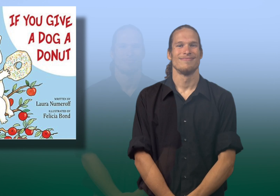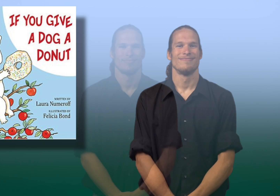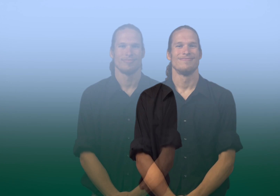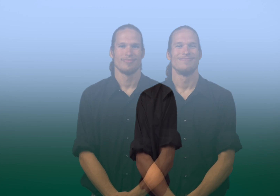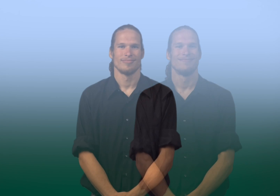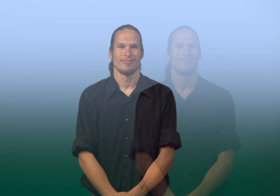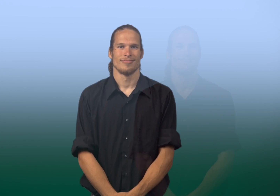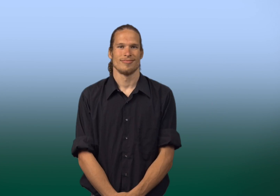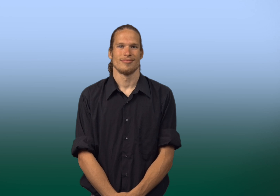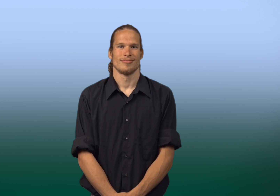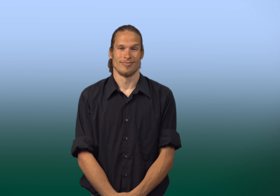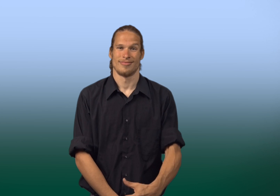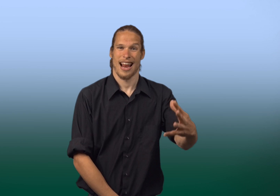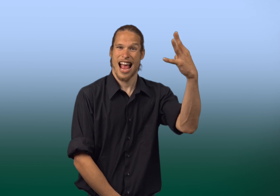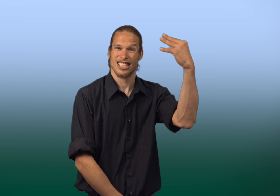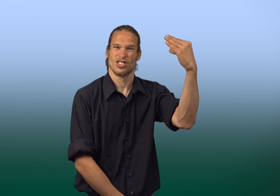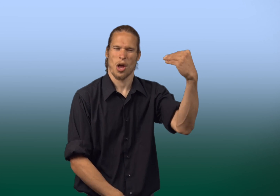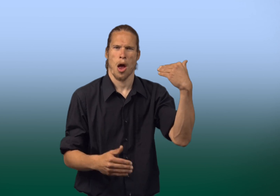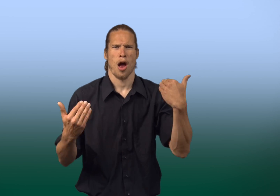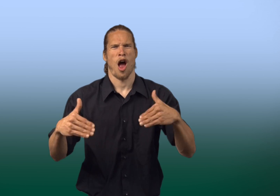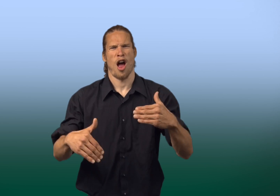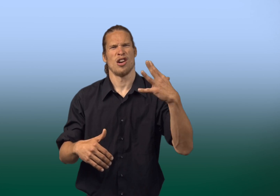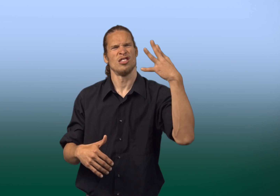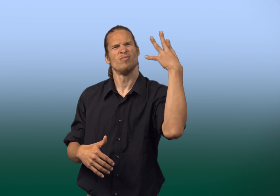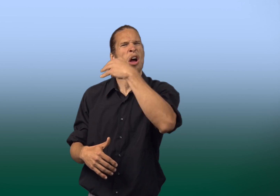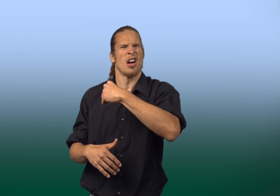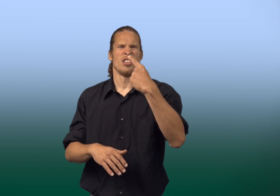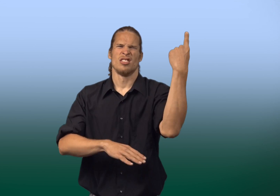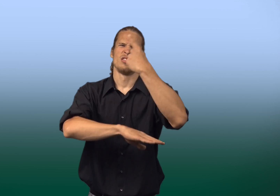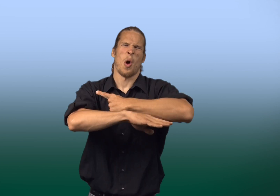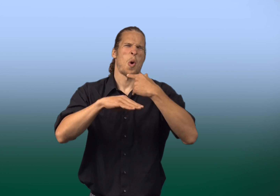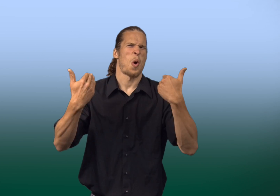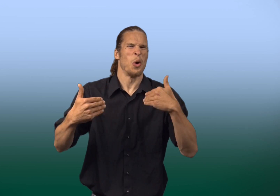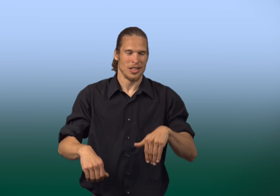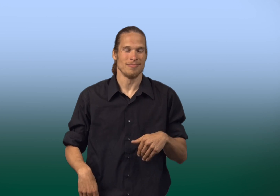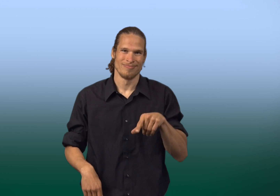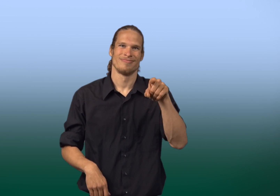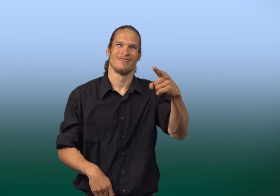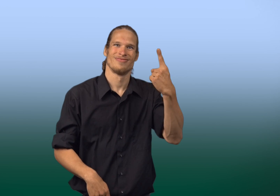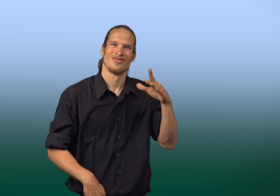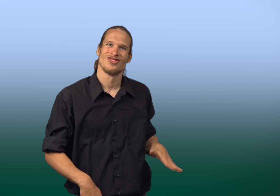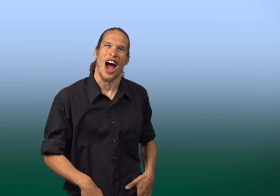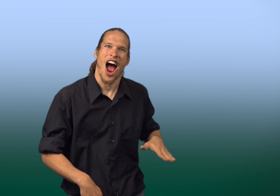It was a beautiful day outside.